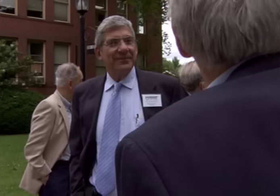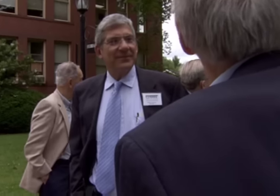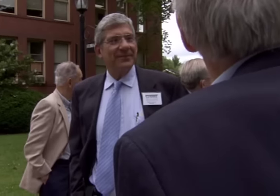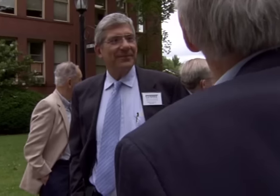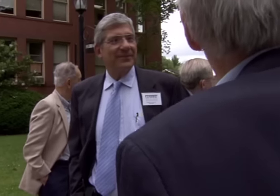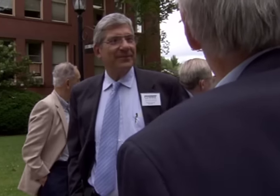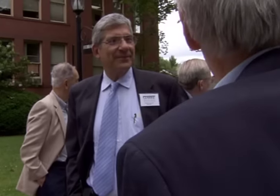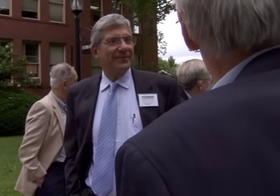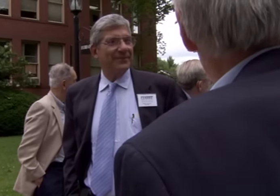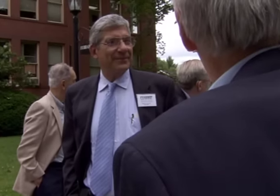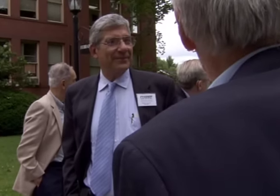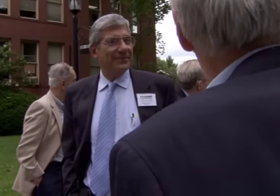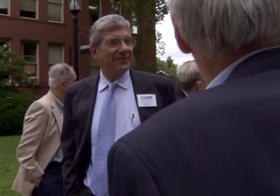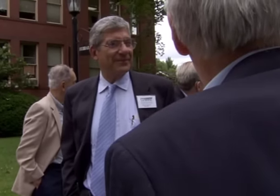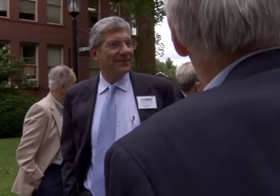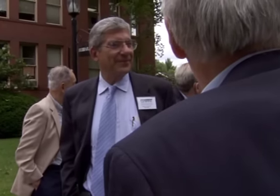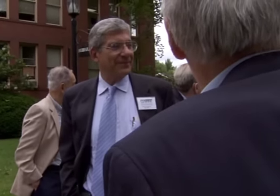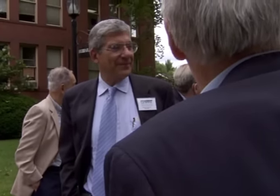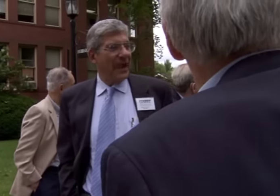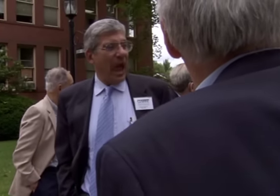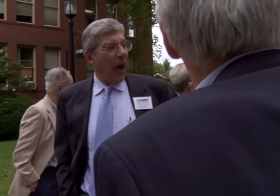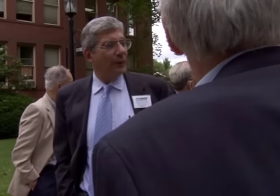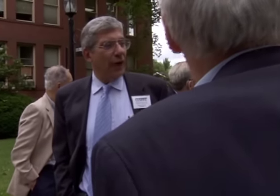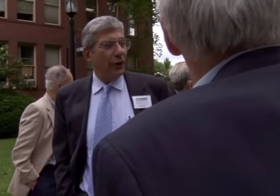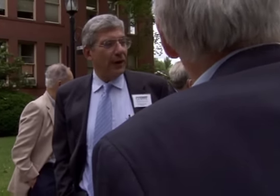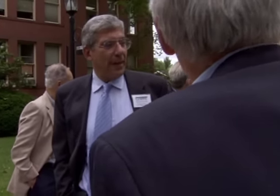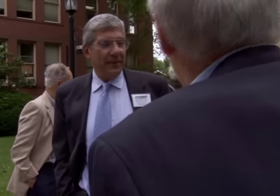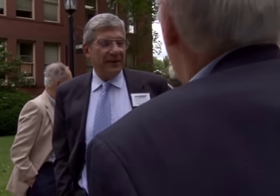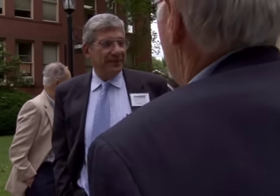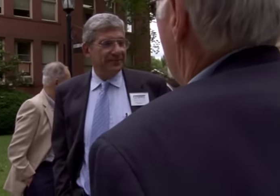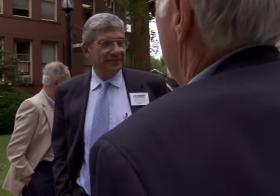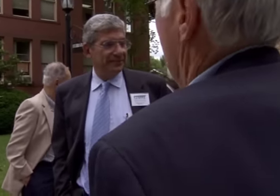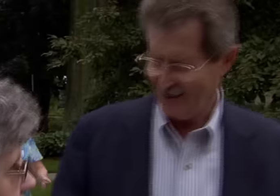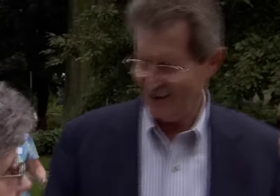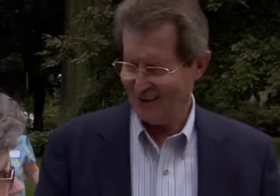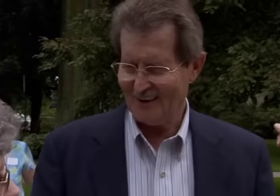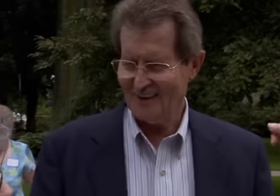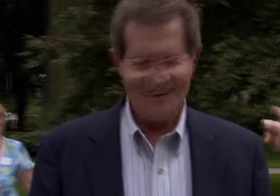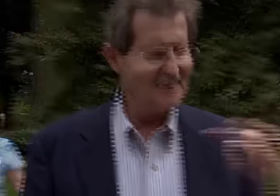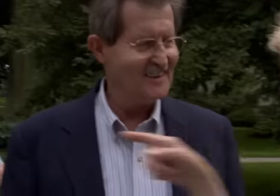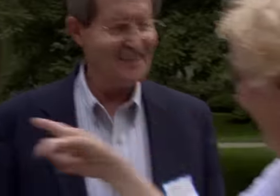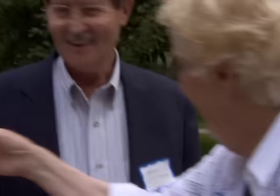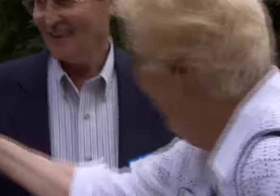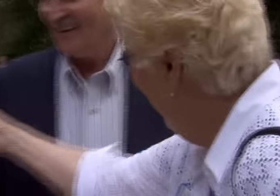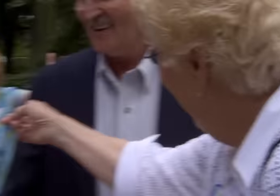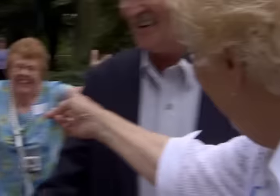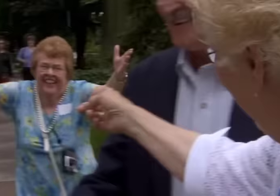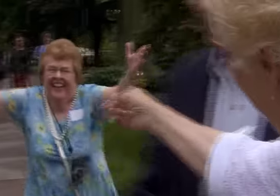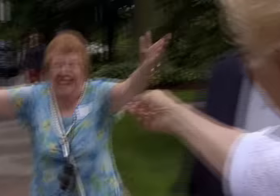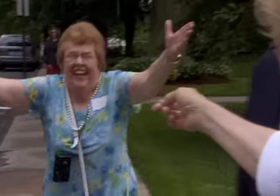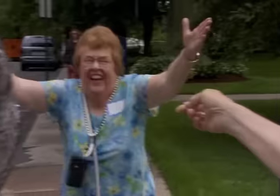Deaf people can be found in every ethnic group, every region, every economic class.